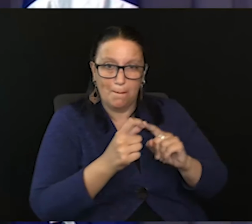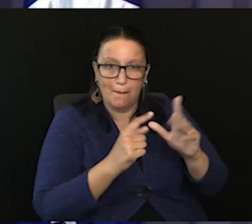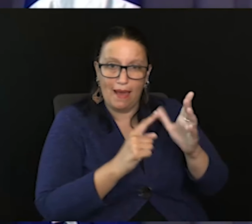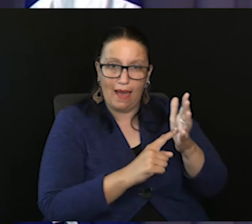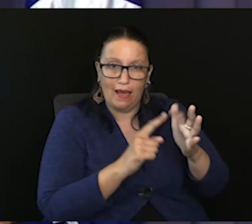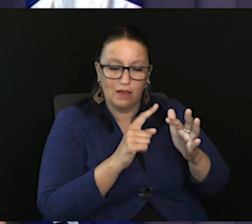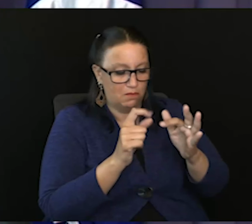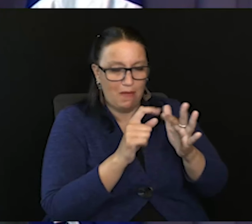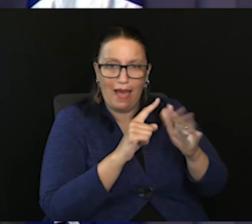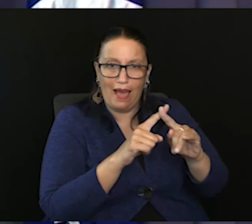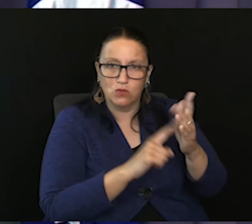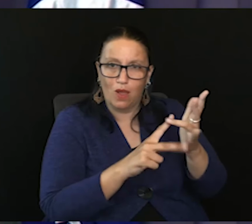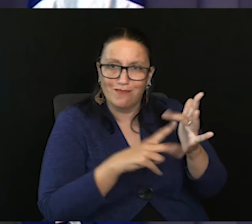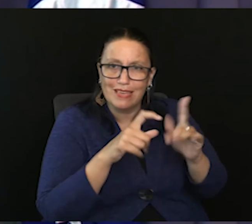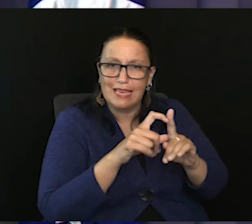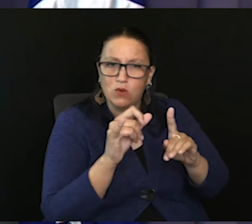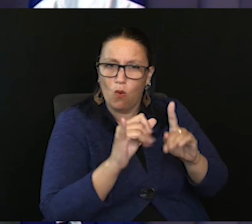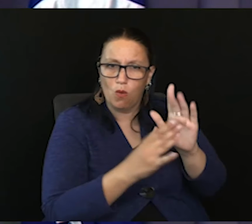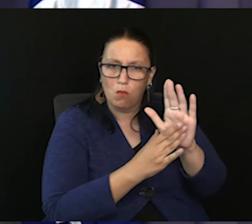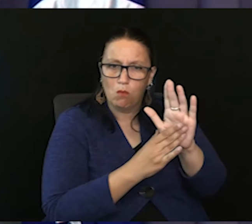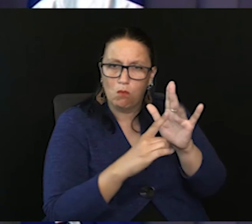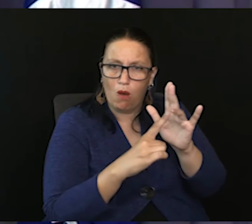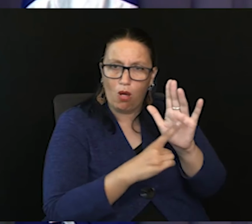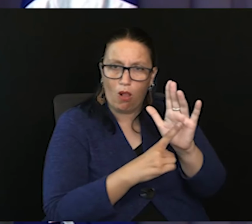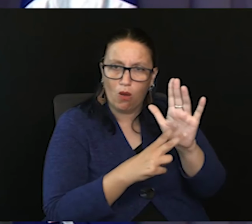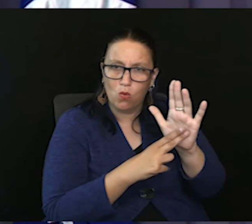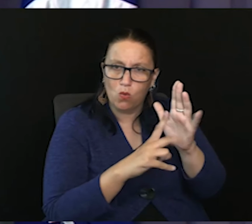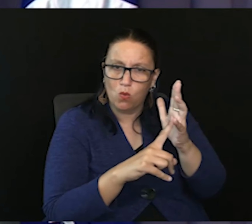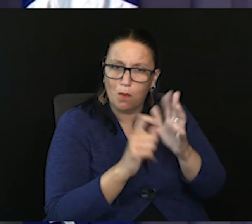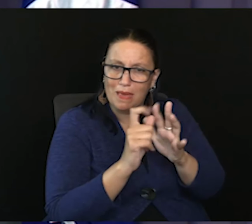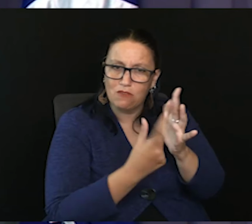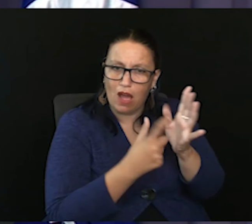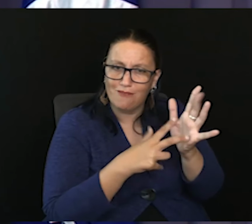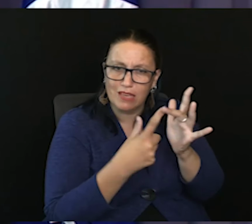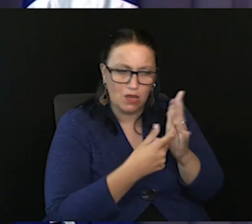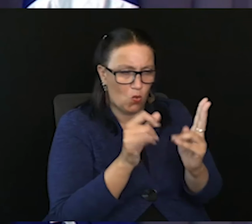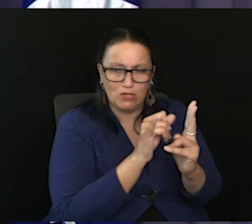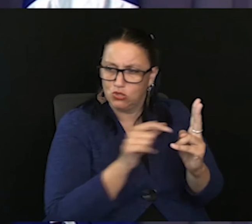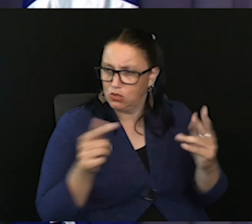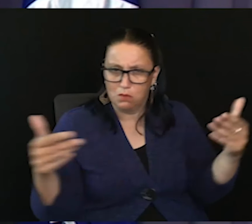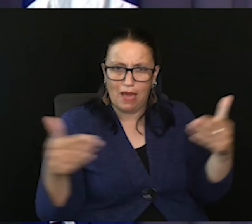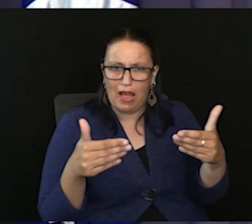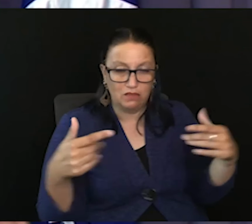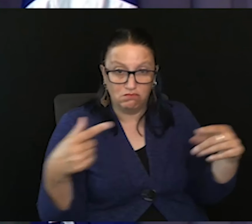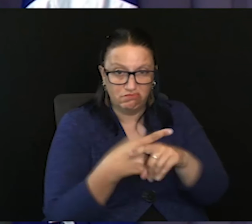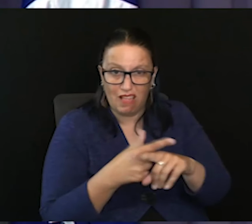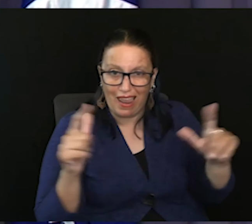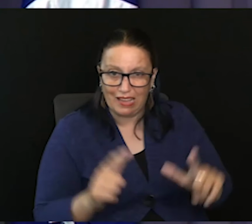and that will also influence for a decision about whether or not they're an appropriate candidate for which one of these particular drugs.